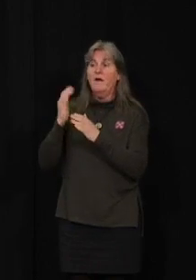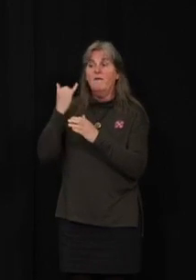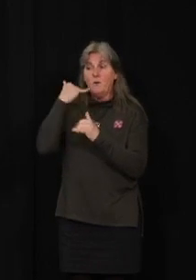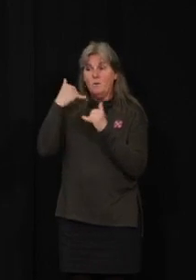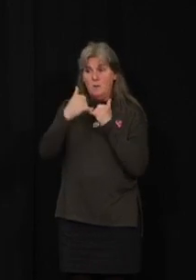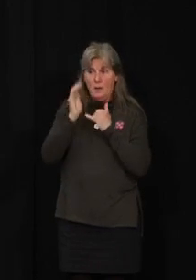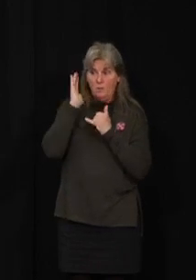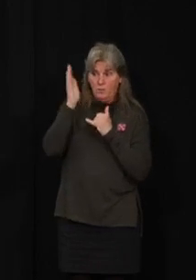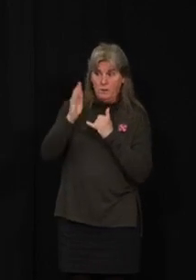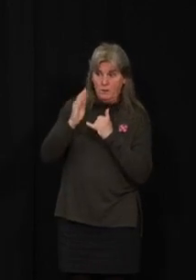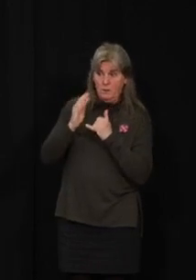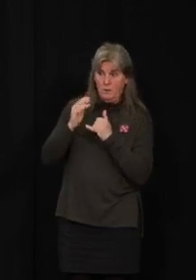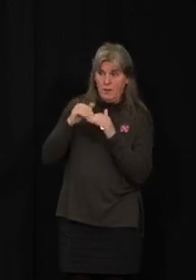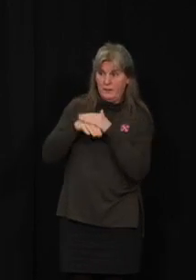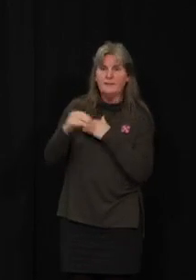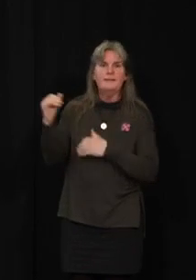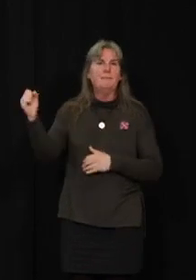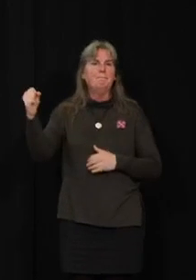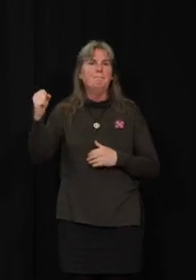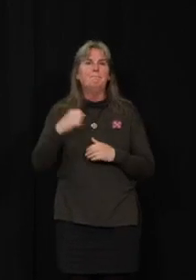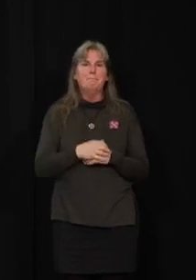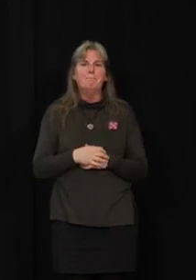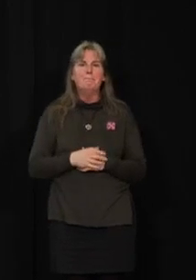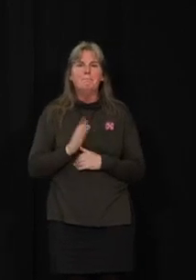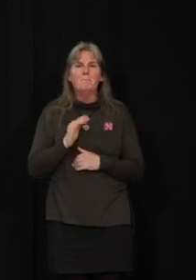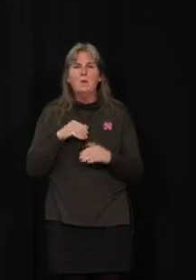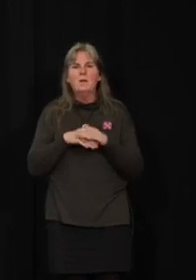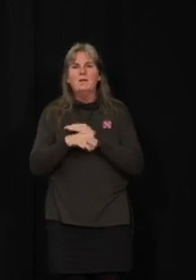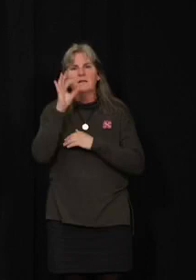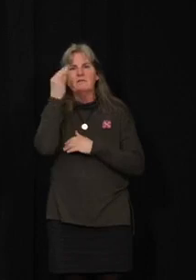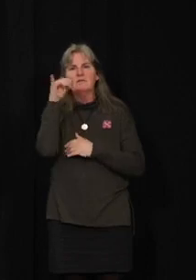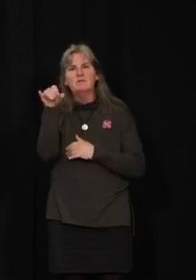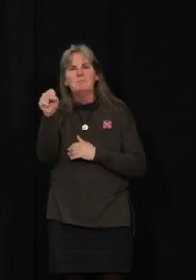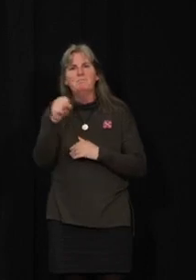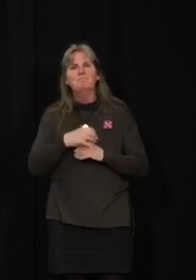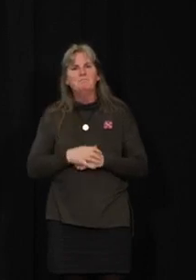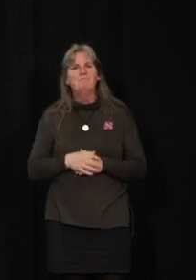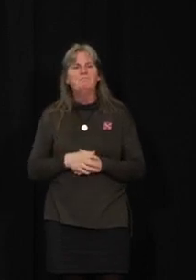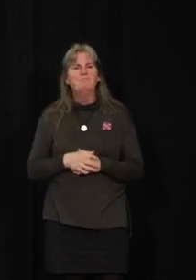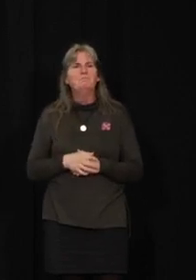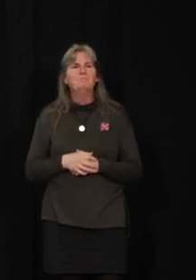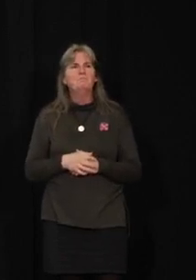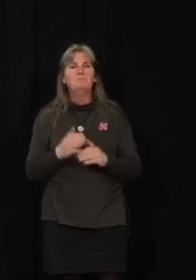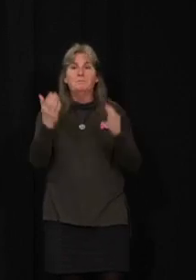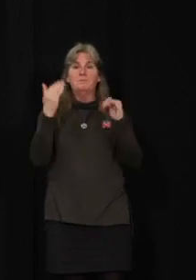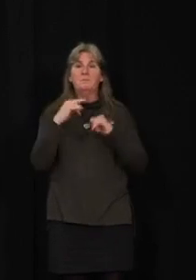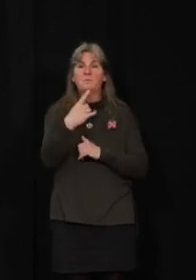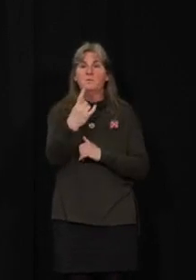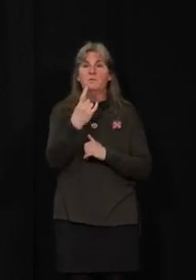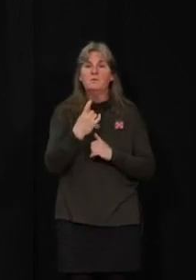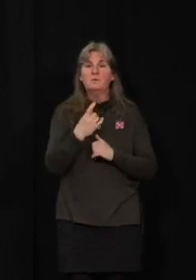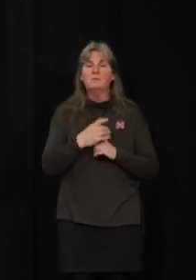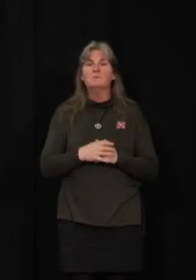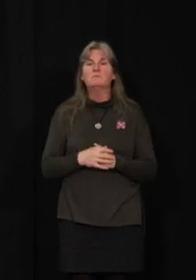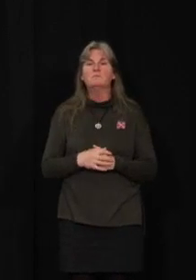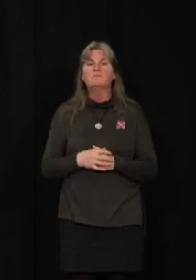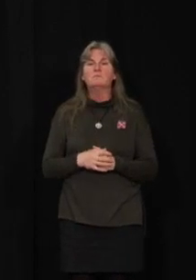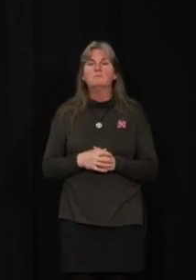Absolutely. Next question, Julian?